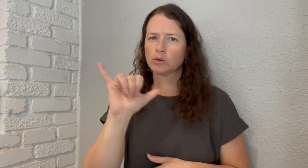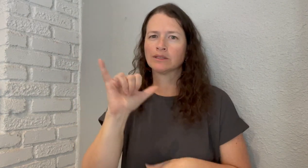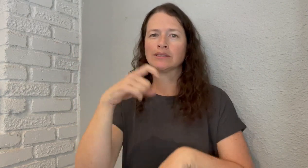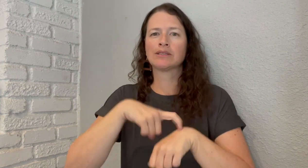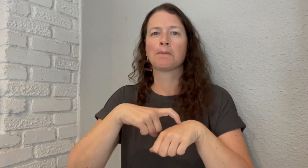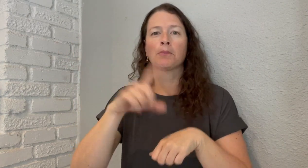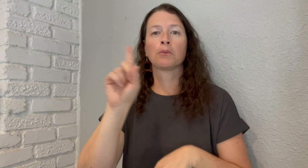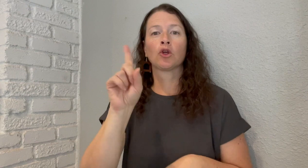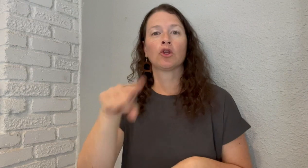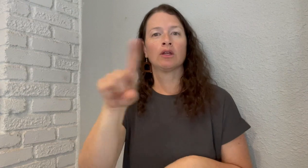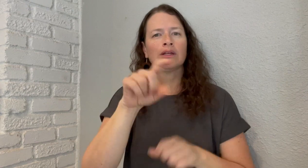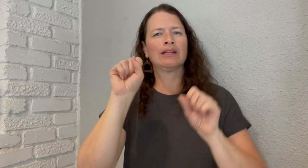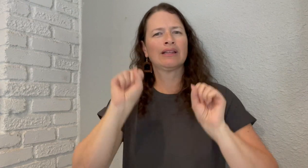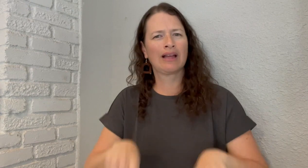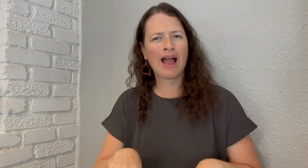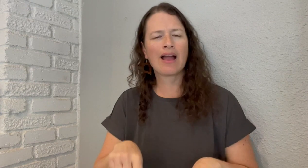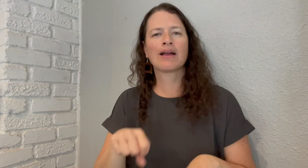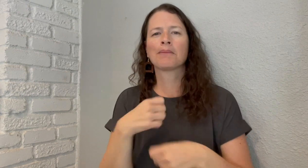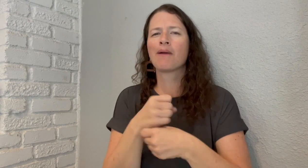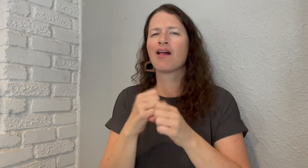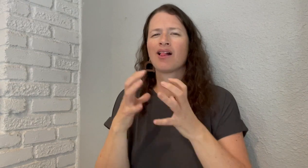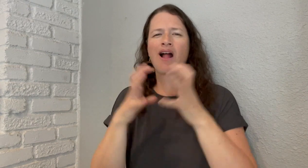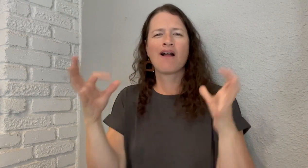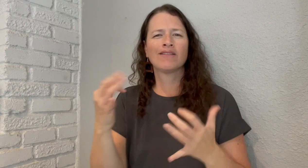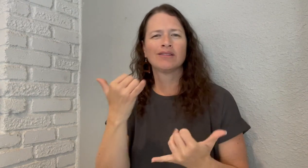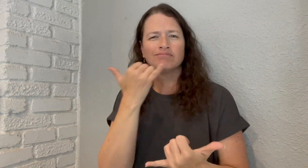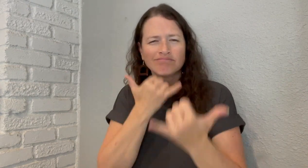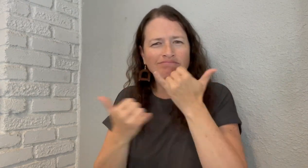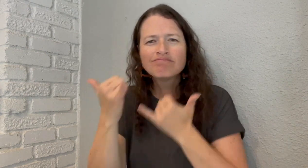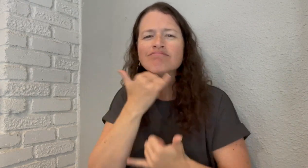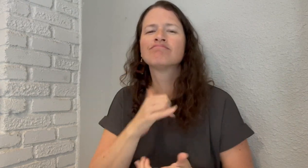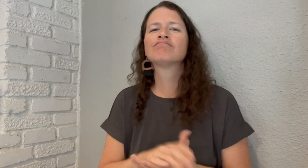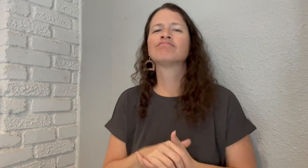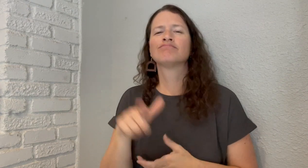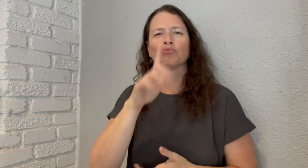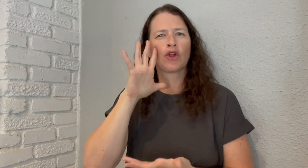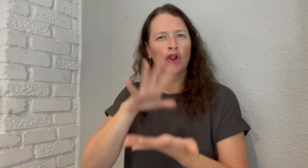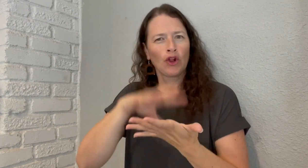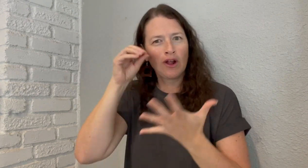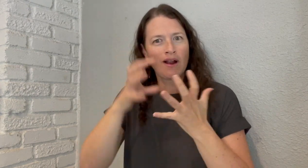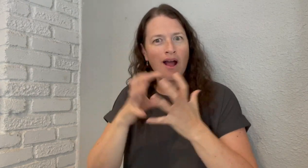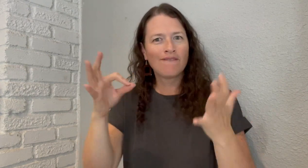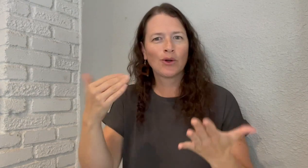Remember, high schools also a time. Where all of you can make those mistakes